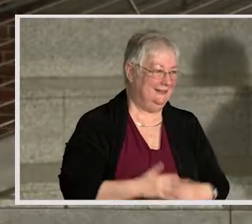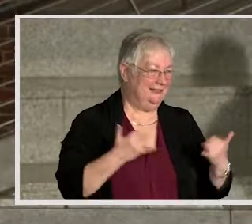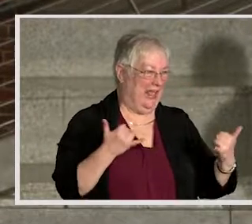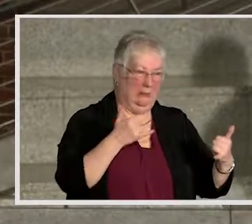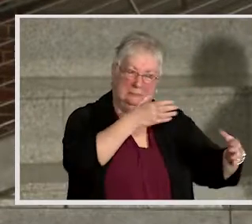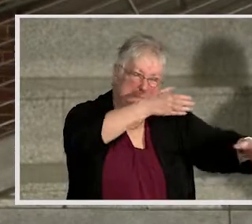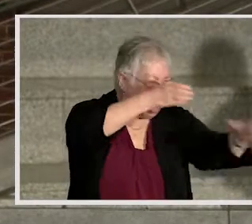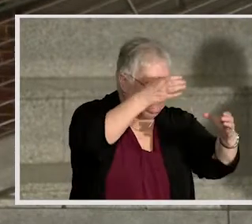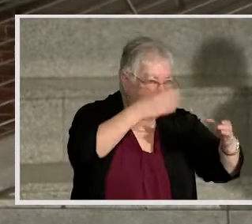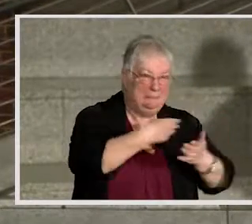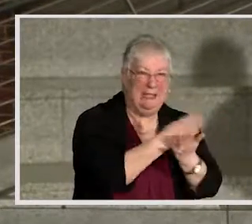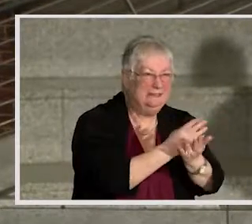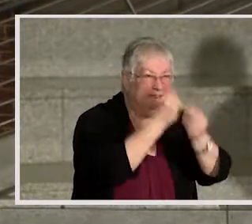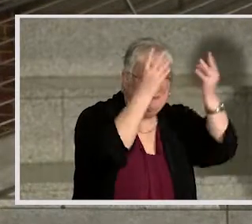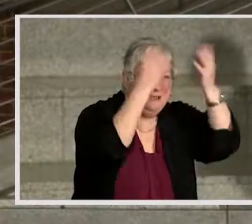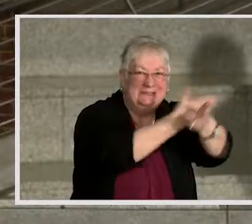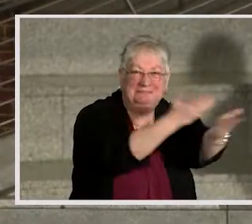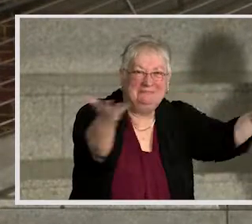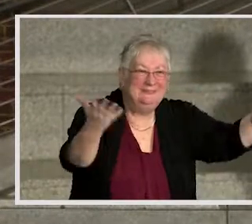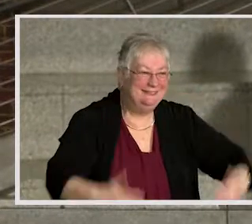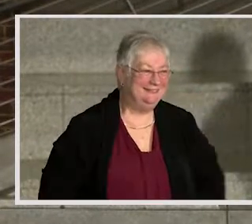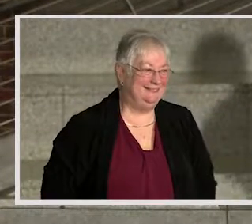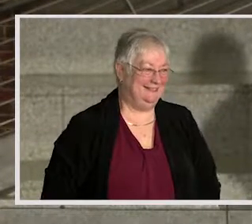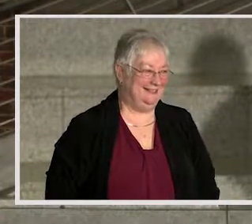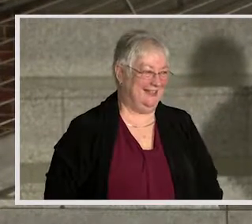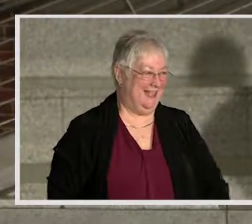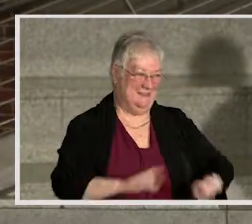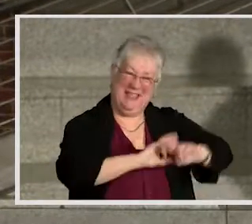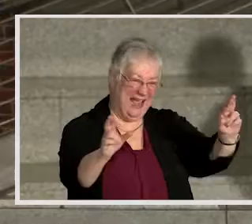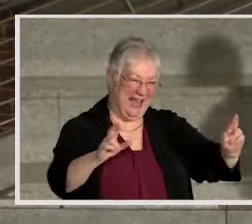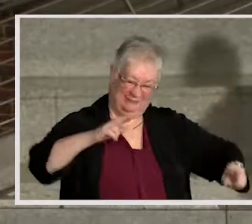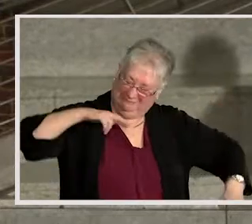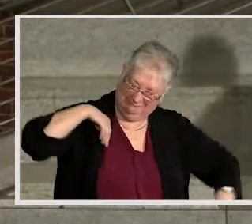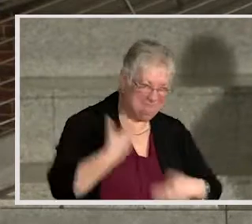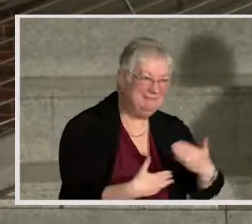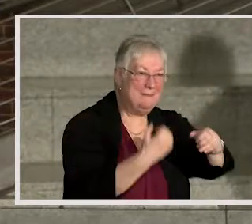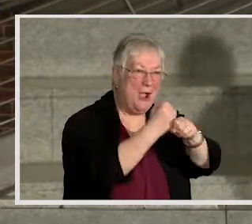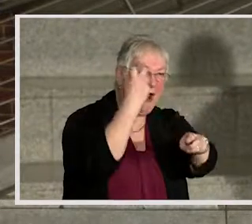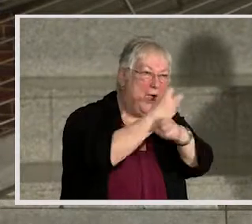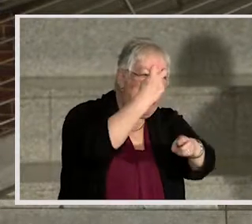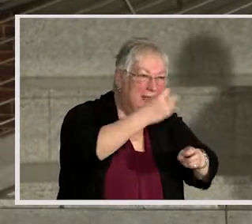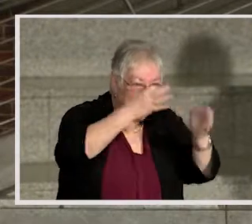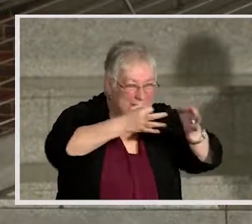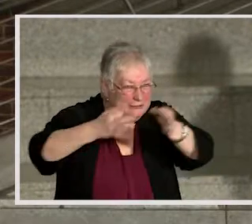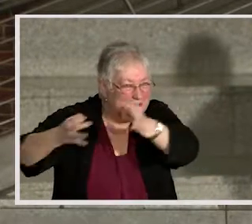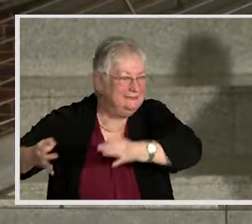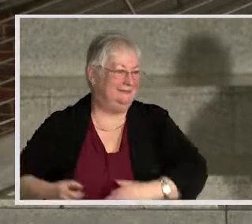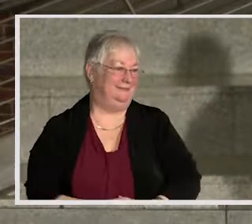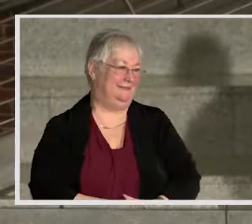AND YOU ARE READY TO MAKE SOME TOUGH DECISIONS. SO YOU'VE GOT A FACILITATOR AT EVERY SINGLE TABLE.